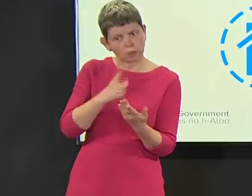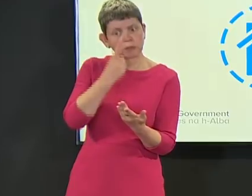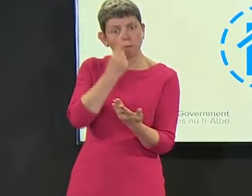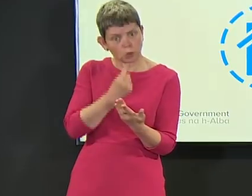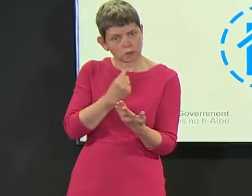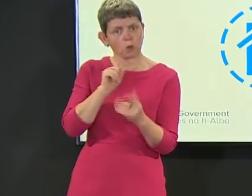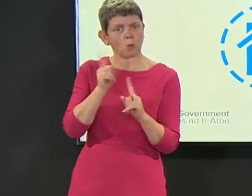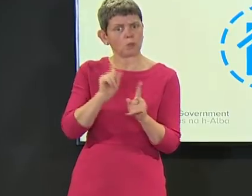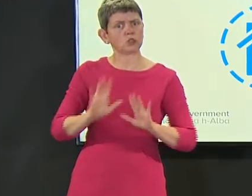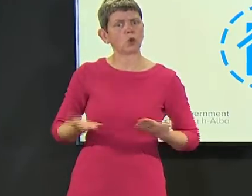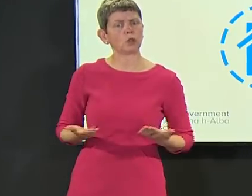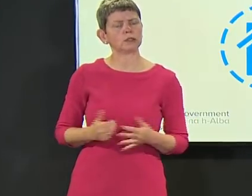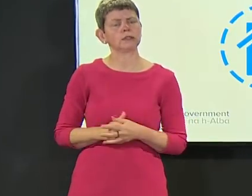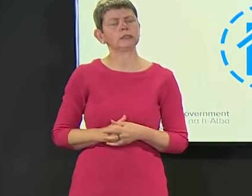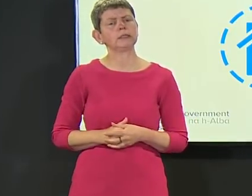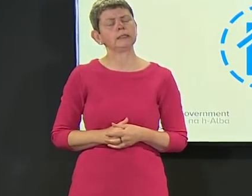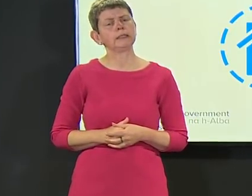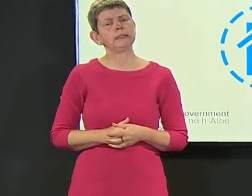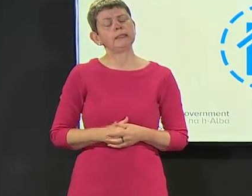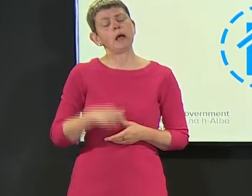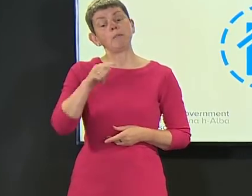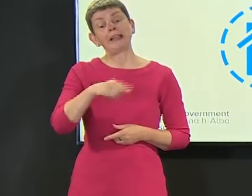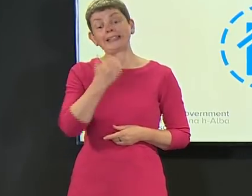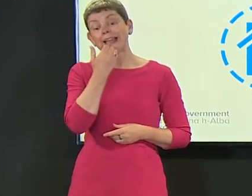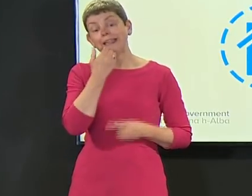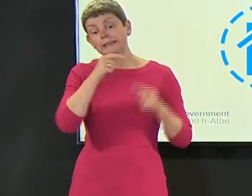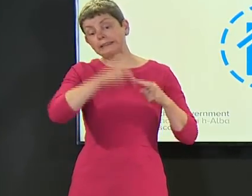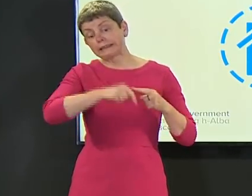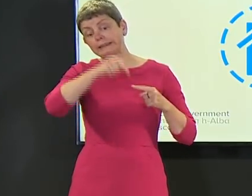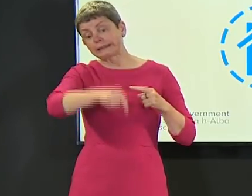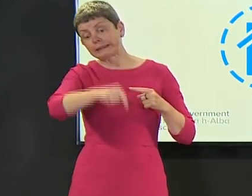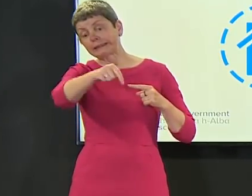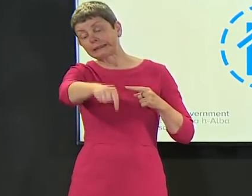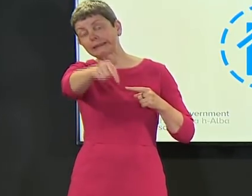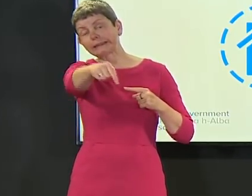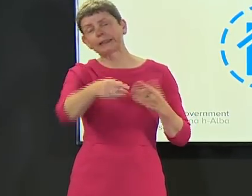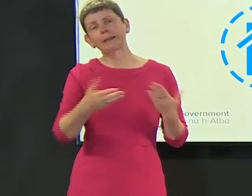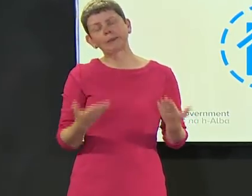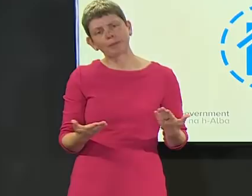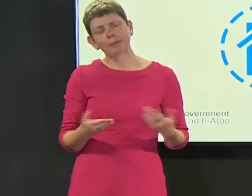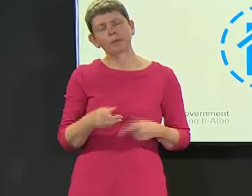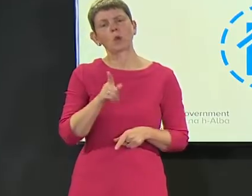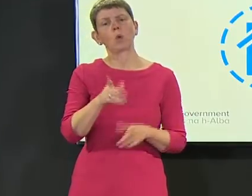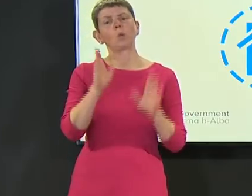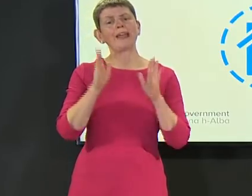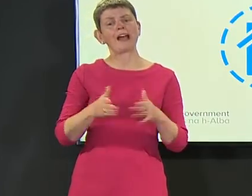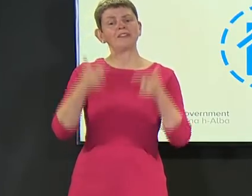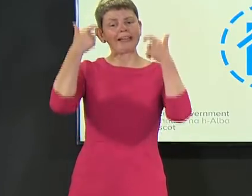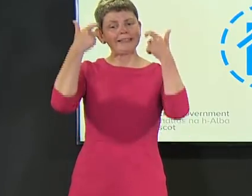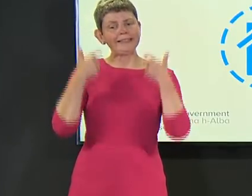of your substantive question though we are under a legal obligation to keep all of this under review